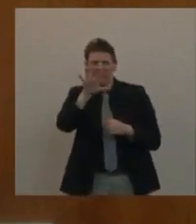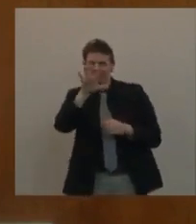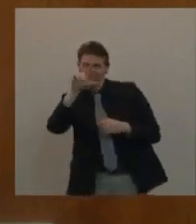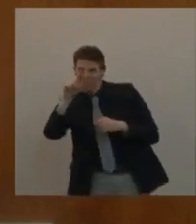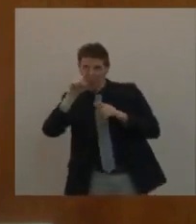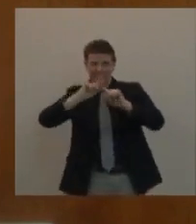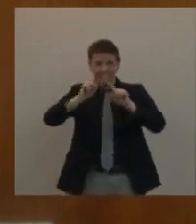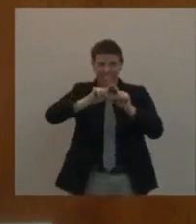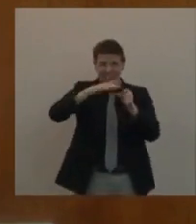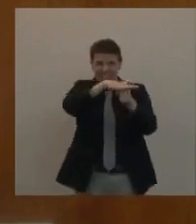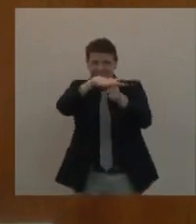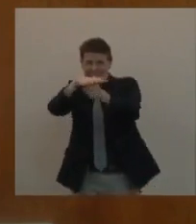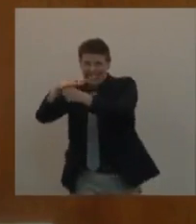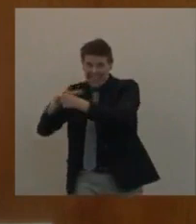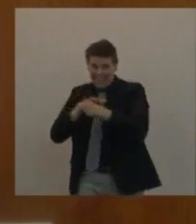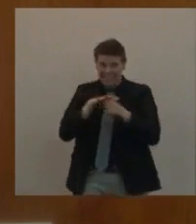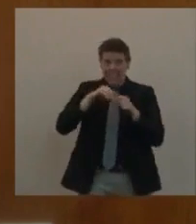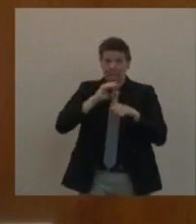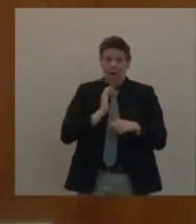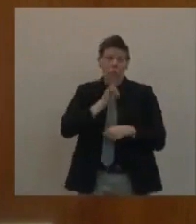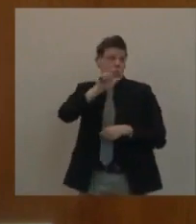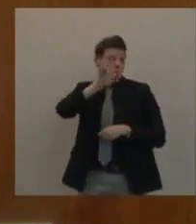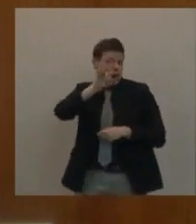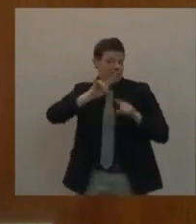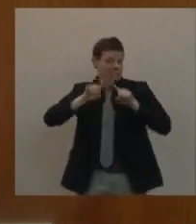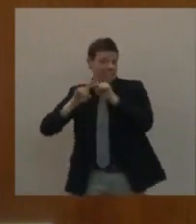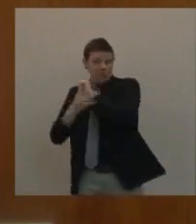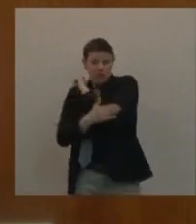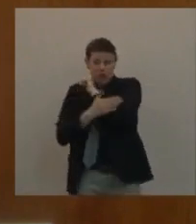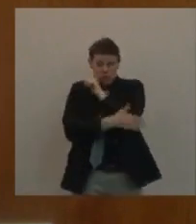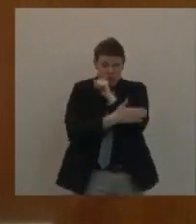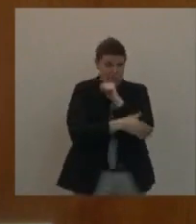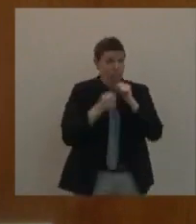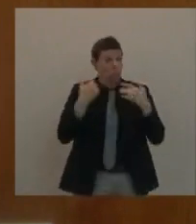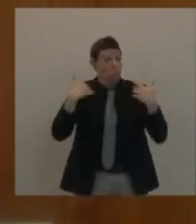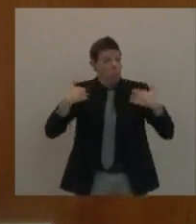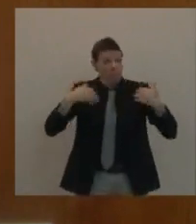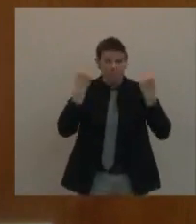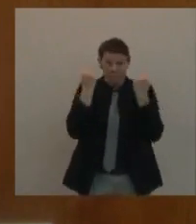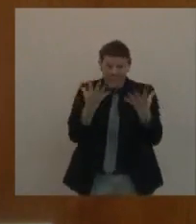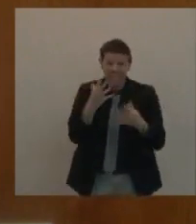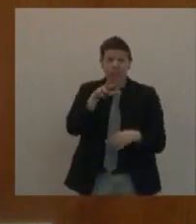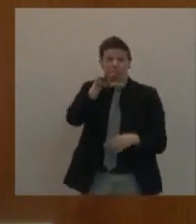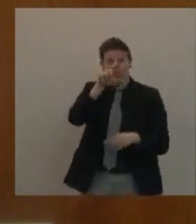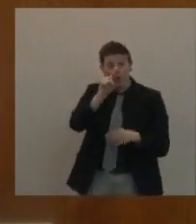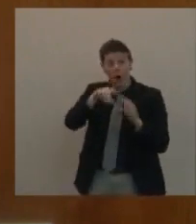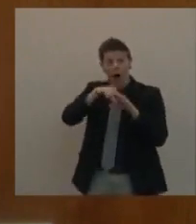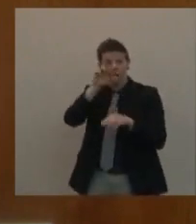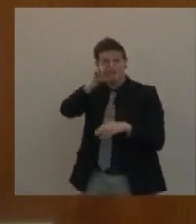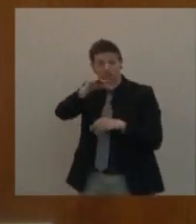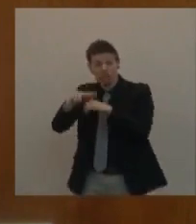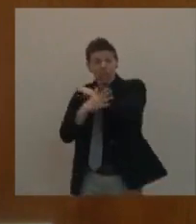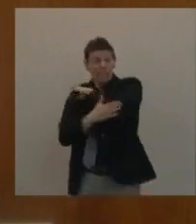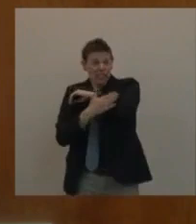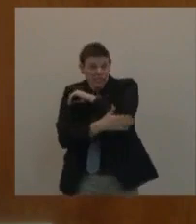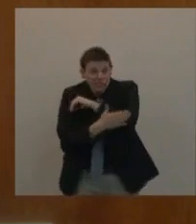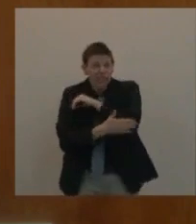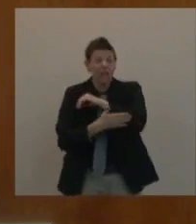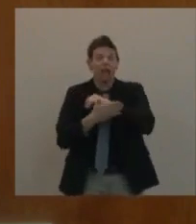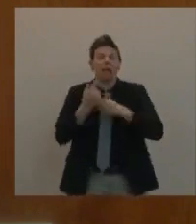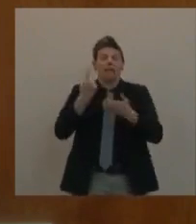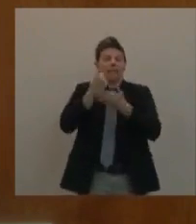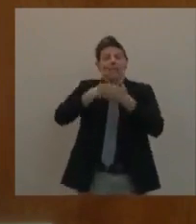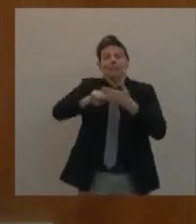I WANT TO THANK OUR PRIVATE PARTNERS WHO HAVE TAKEN US TO -- I THINK TODAY WE HAD 51 SITES IN 28 COUNTIES.